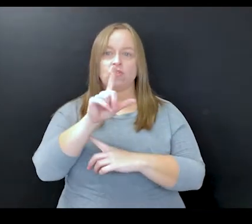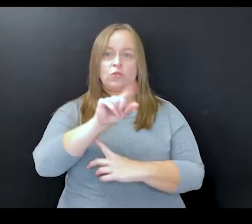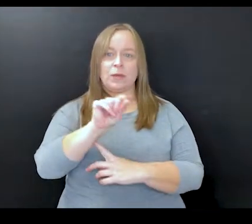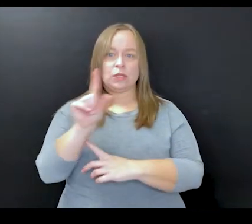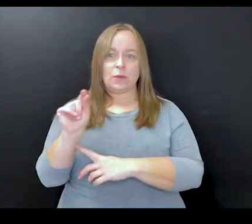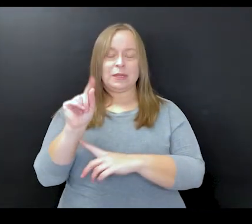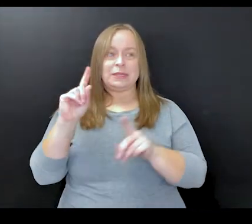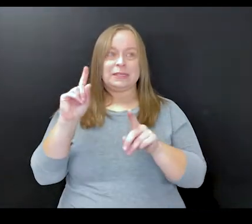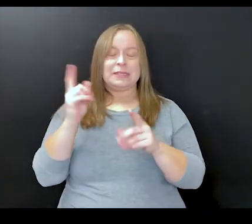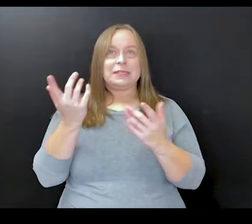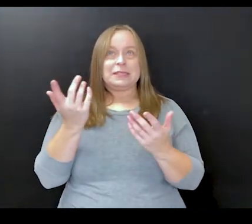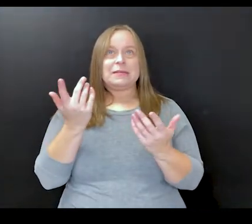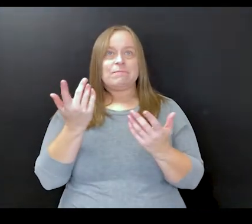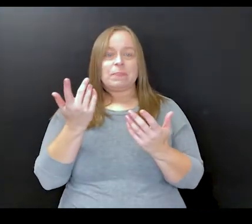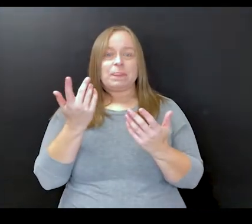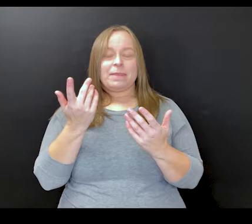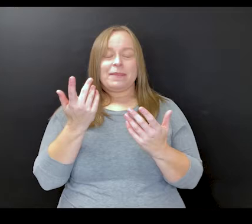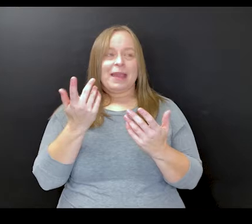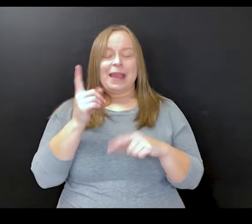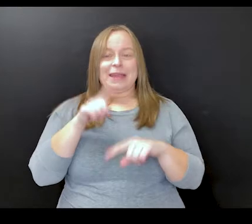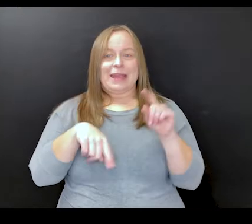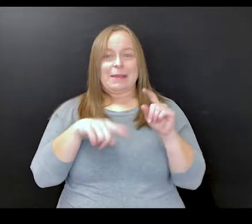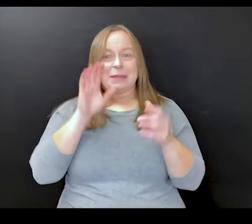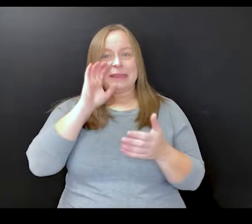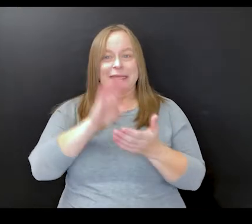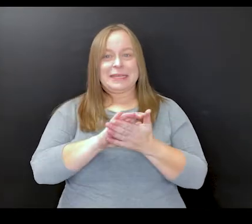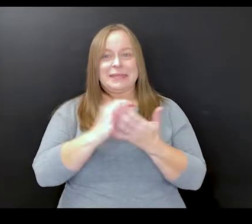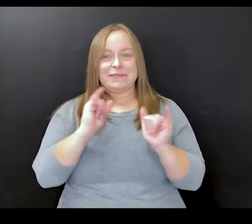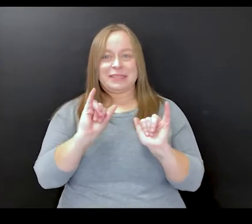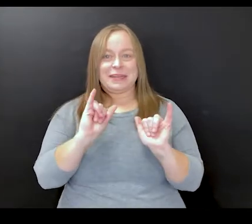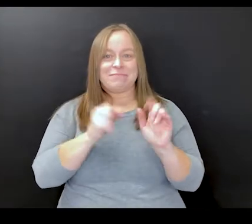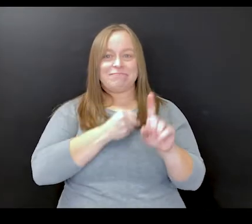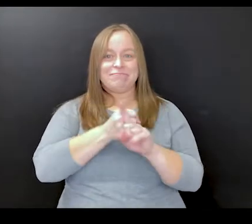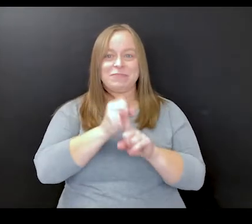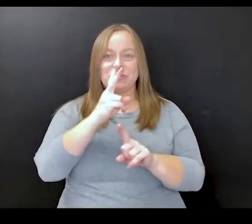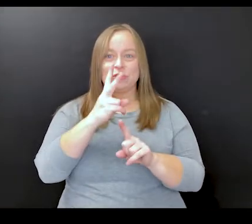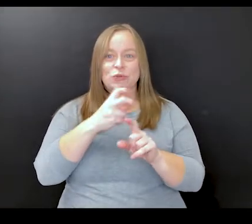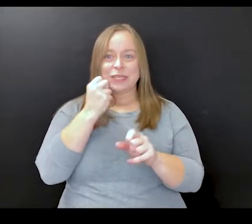and it is unthinkable that we are coming upon two years